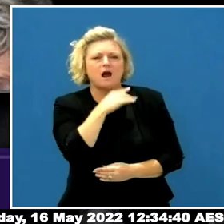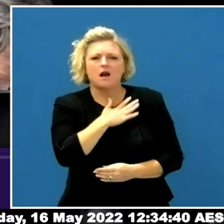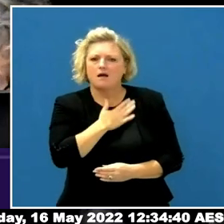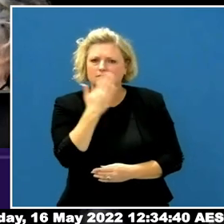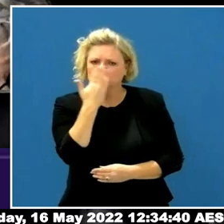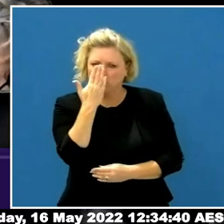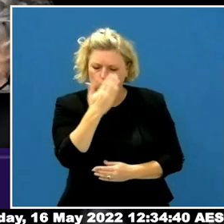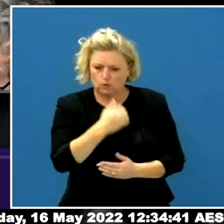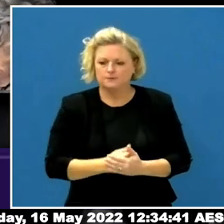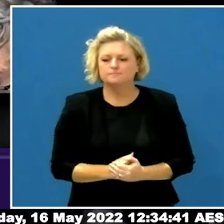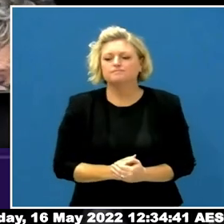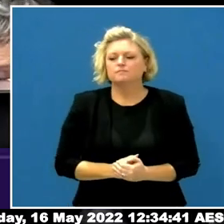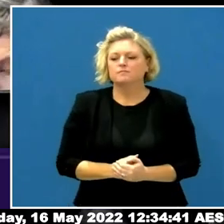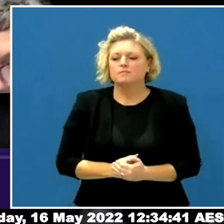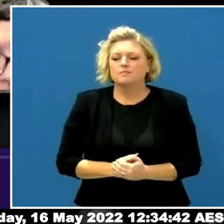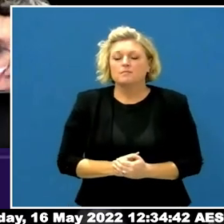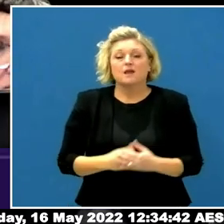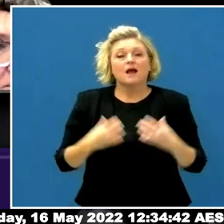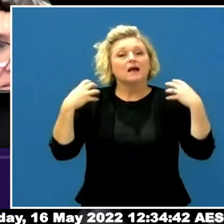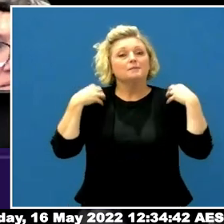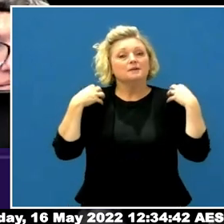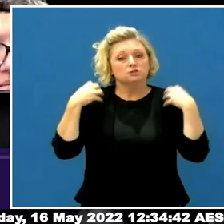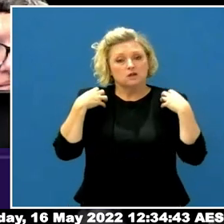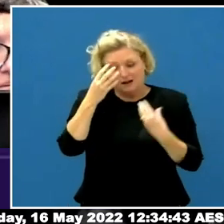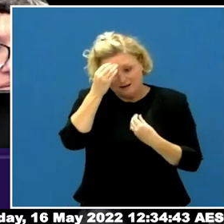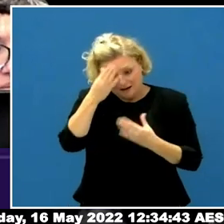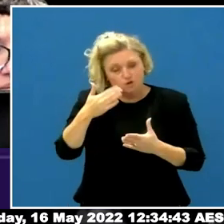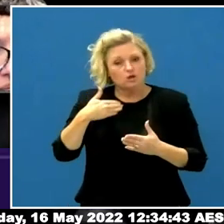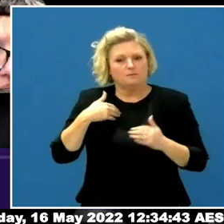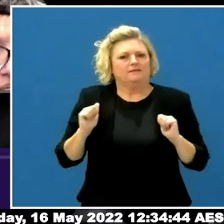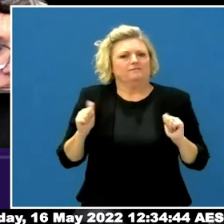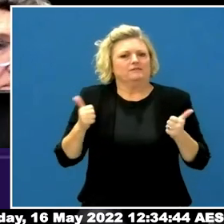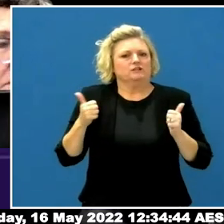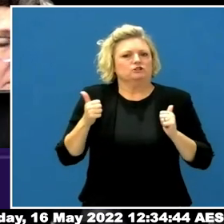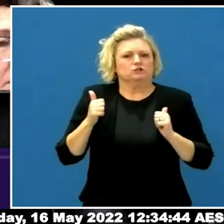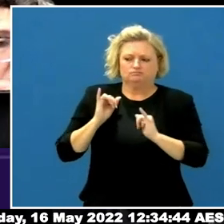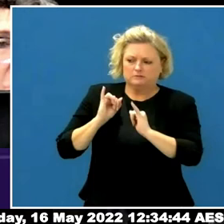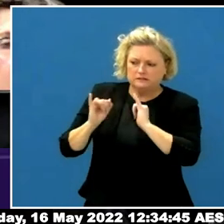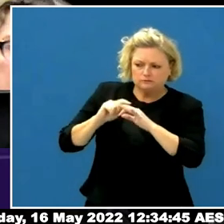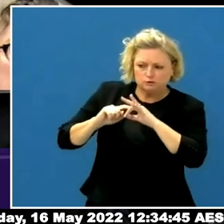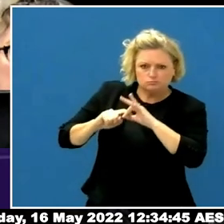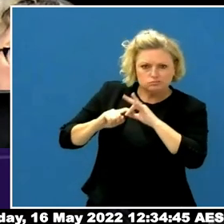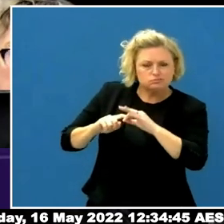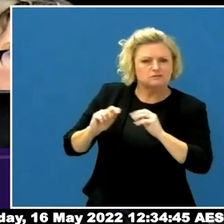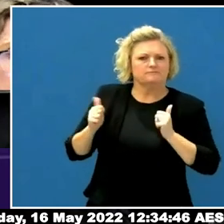Commissioners, that concludes my questions for Sally. Yes. Thank you very much. Sally, if it's okay. SALLY: Yes.